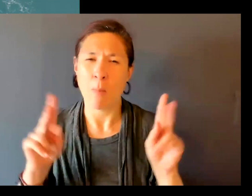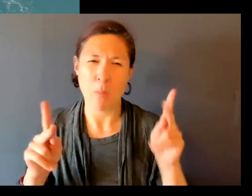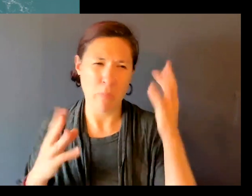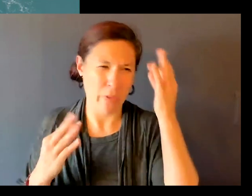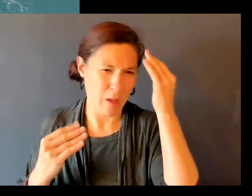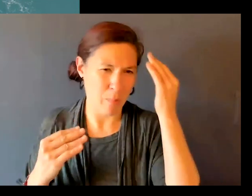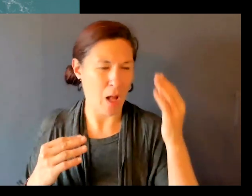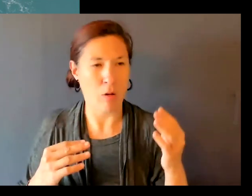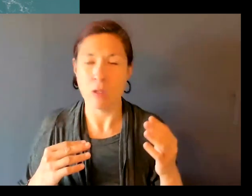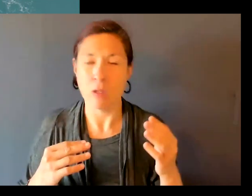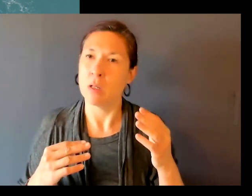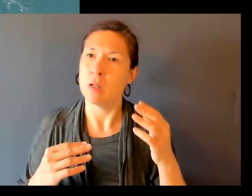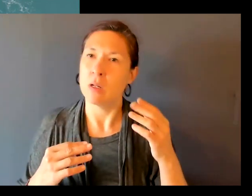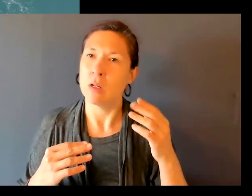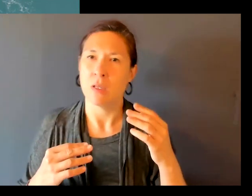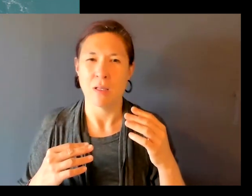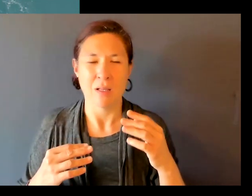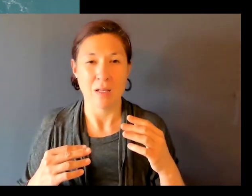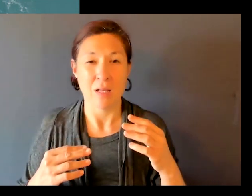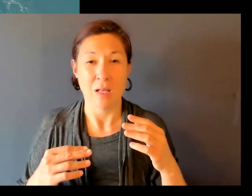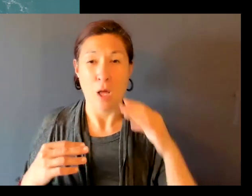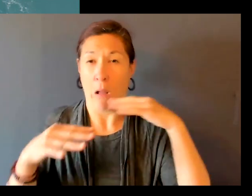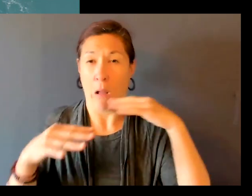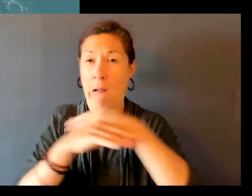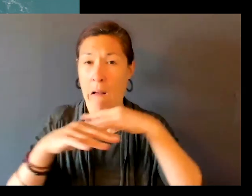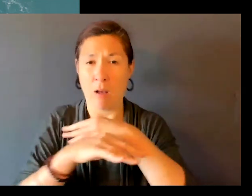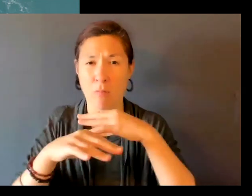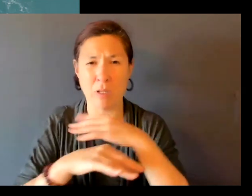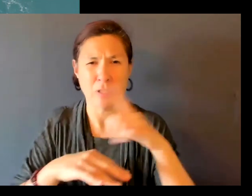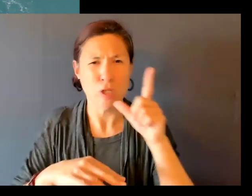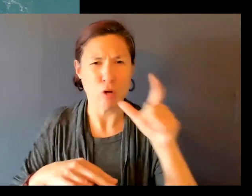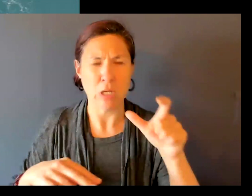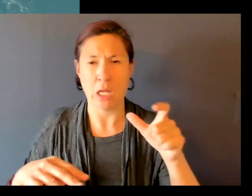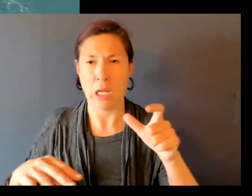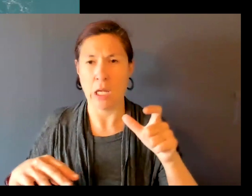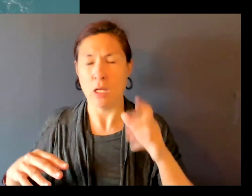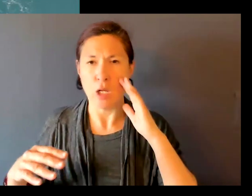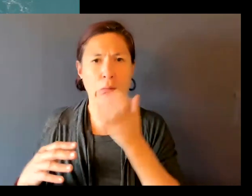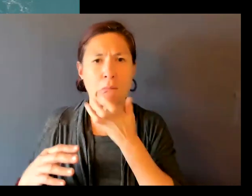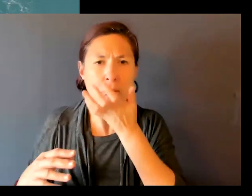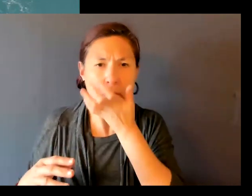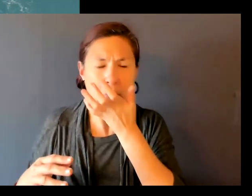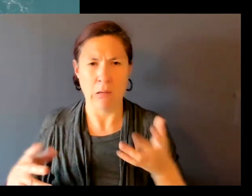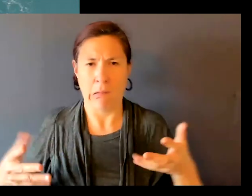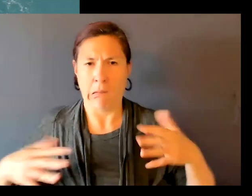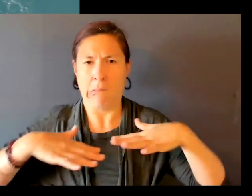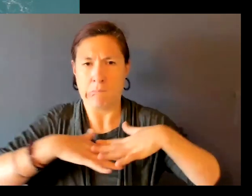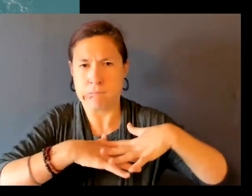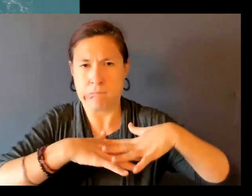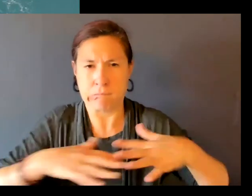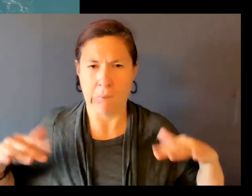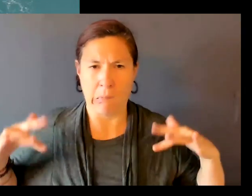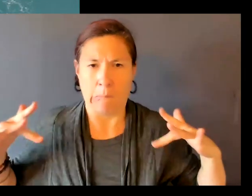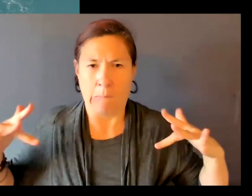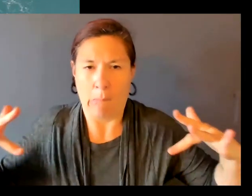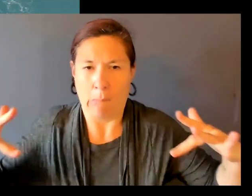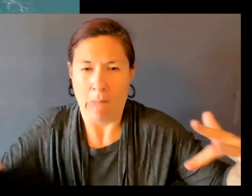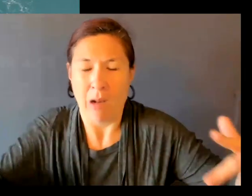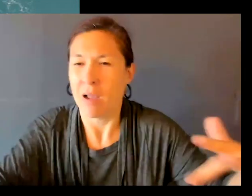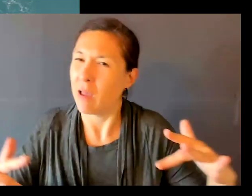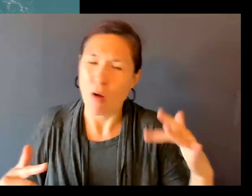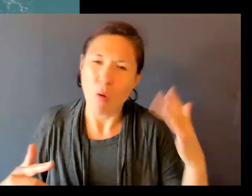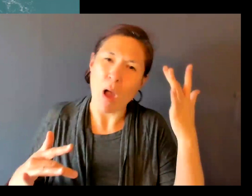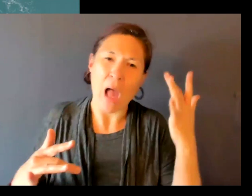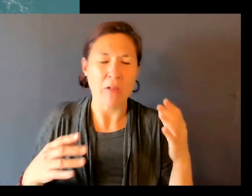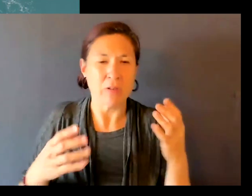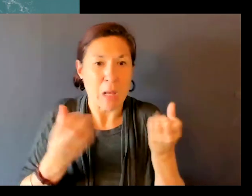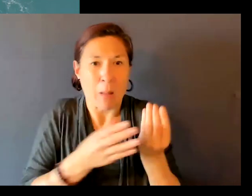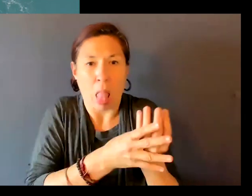Uhm, but it is also really easy for people to forget about it, uhm, they leave their lights on, and then they go inside, and it is dark inside. Uhm, and technology has allowed us to, uhm, to light make brighter, and lighter, and there is a perception of safety with brighter lights, but when, uhm, when it is really looked at, it is -- it is not true.